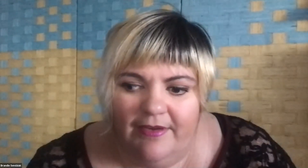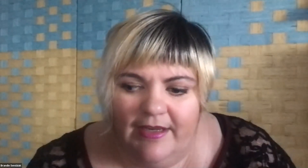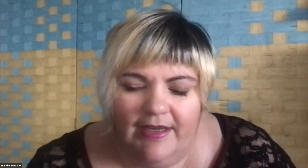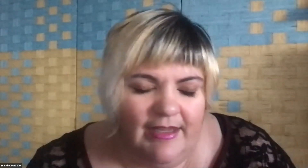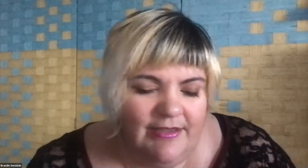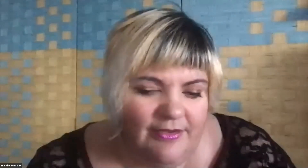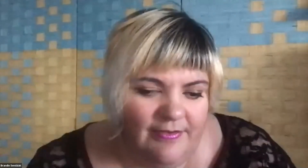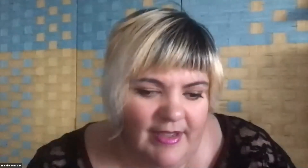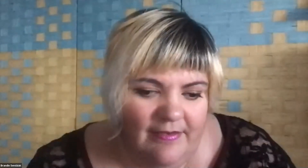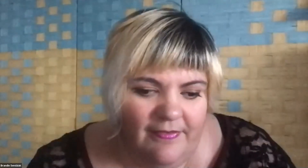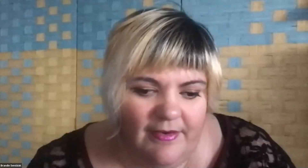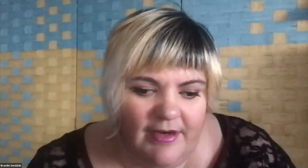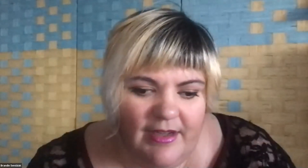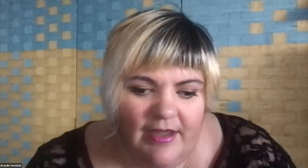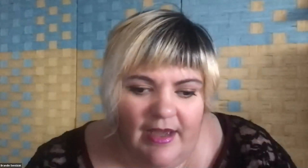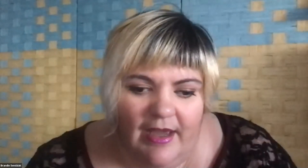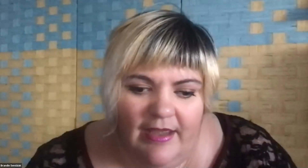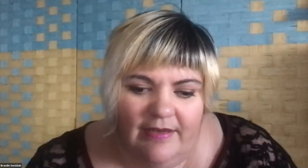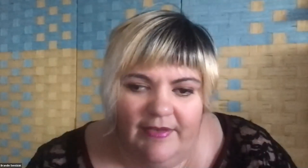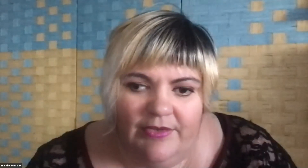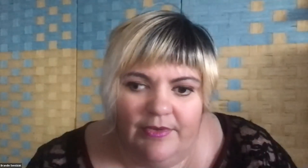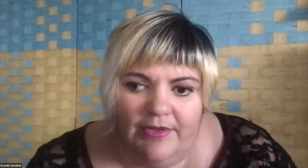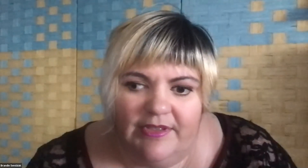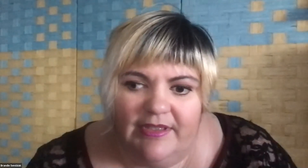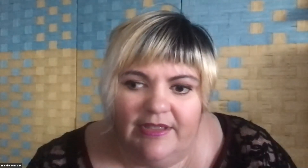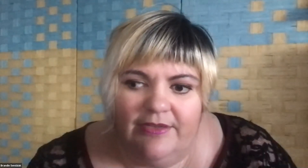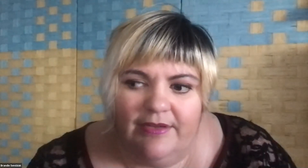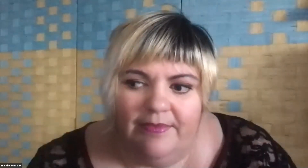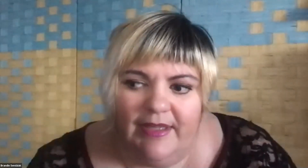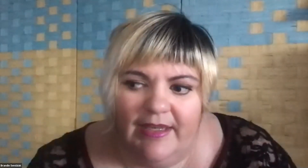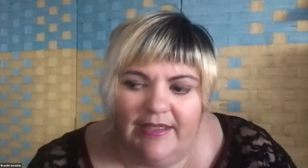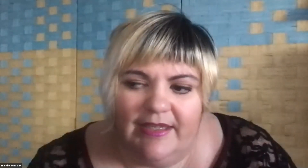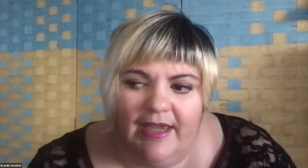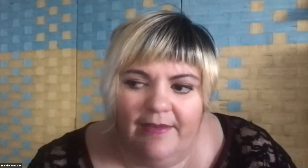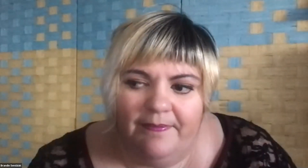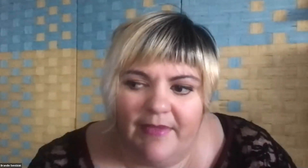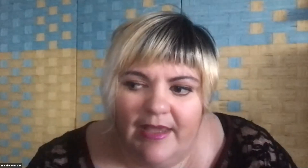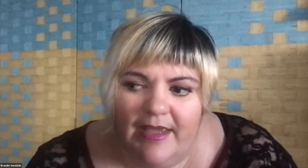the vaccination